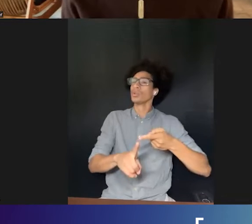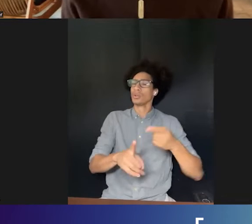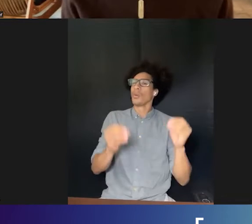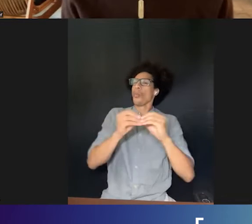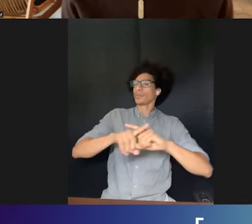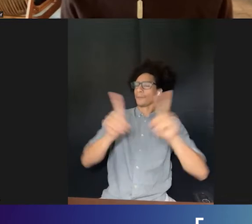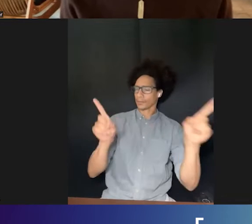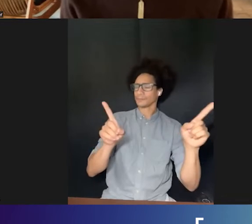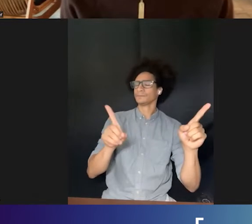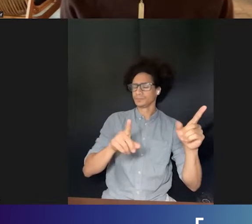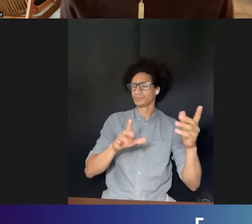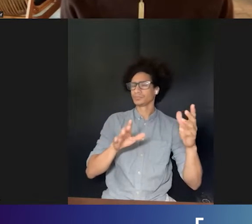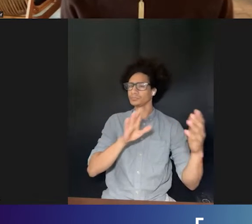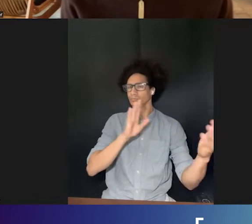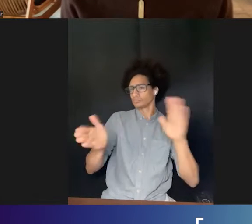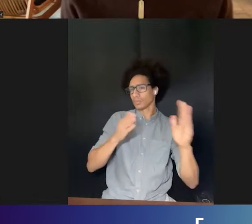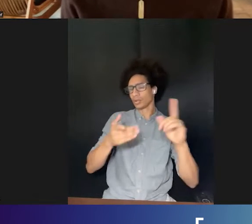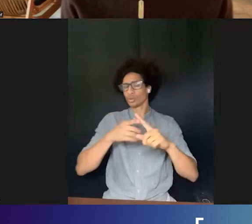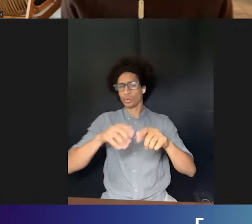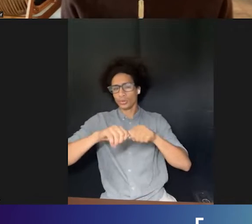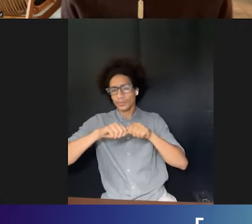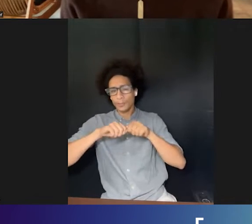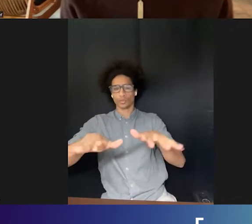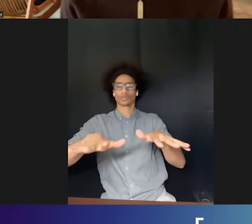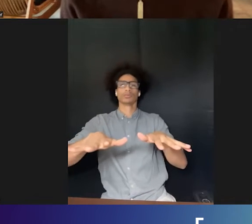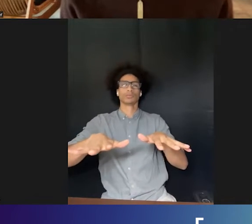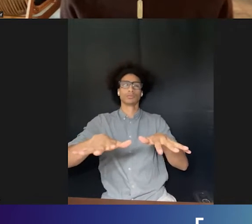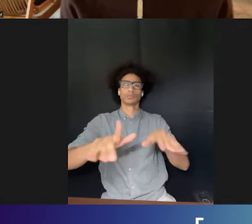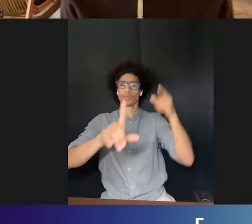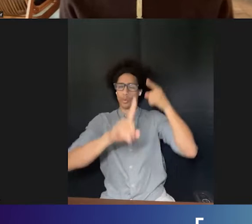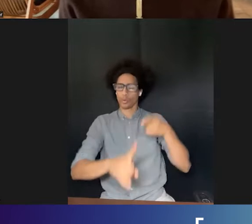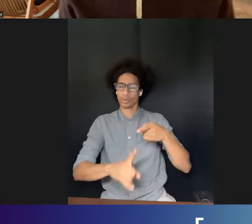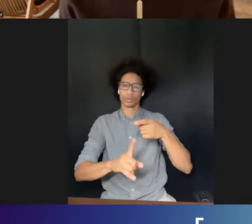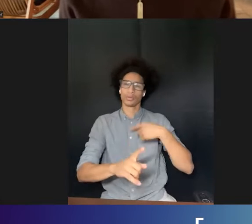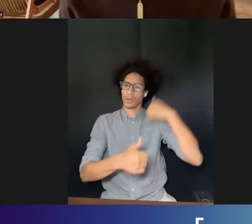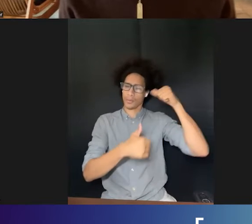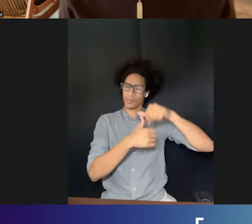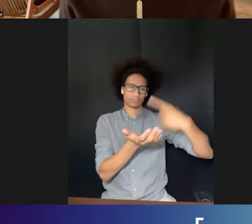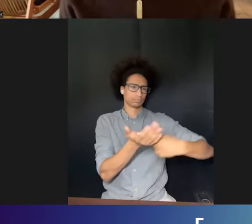you know, the distribution goals from from the beginning where, you know, what are the specific communities we're trying to reach?